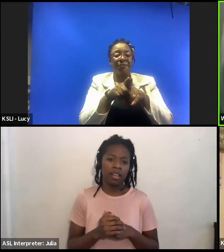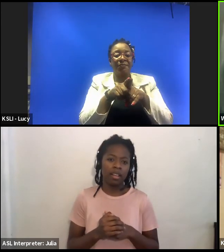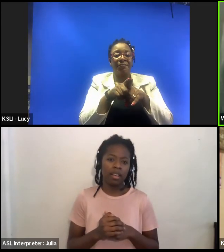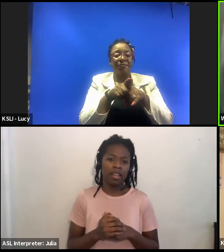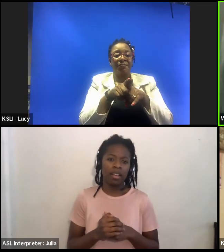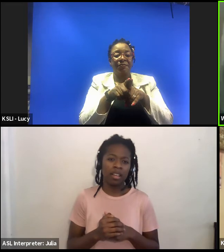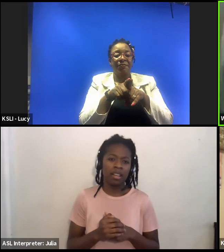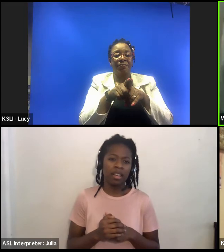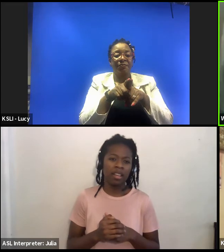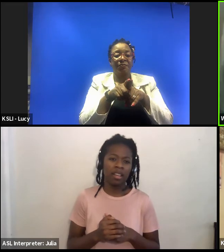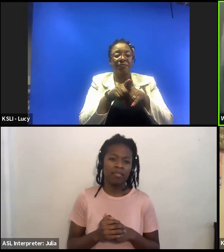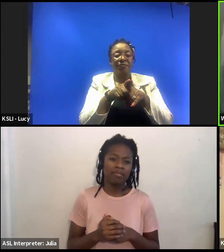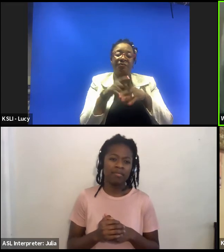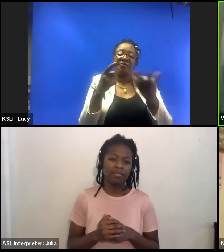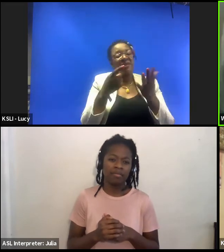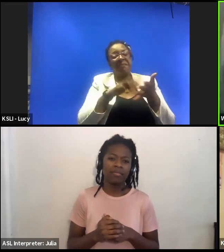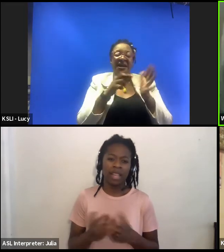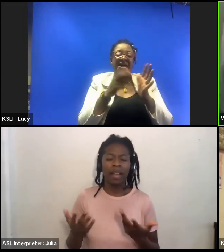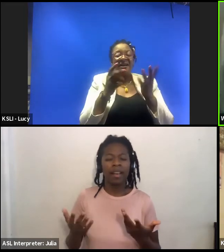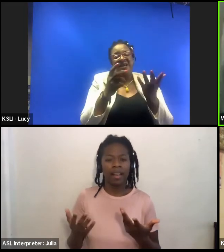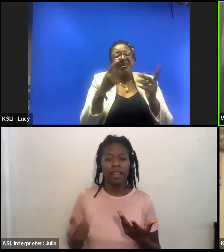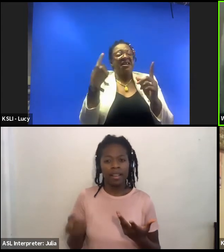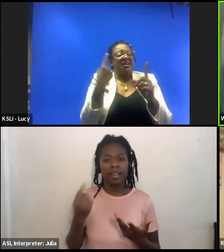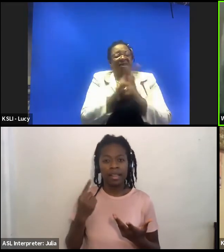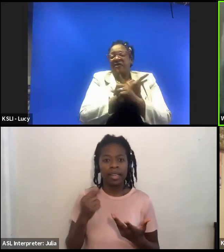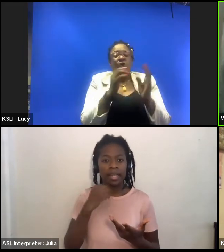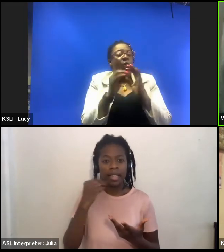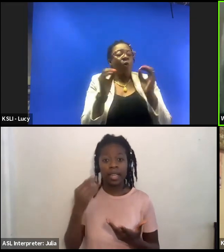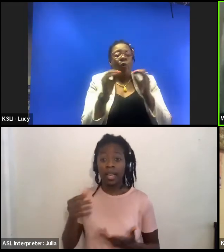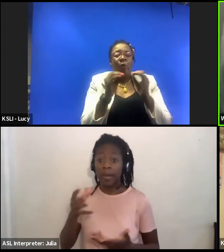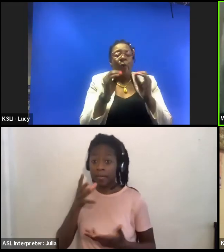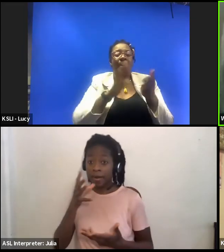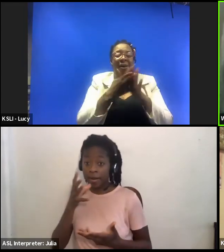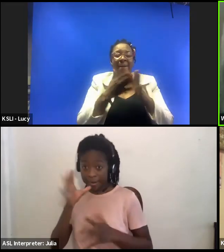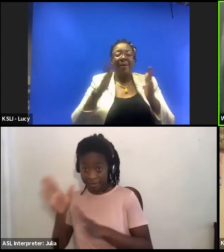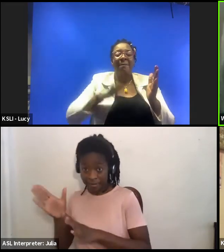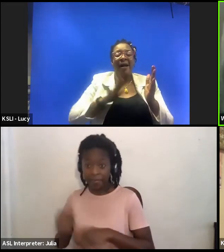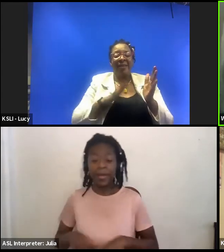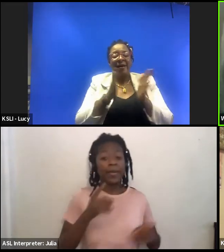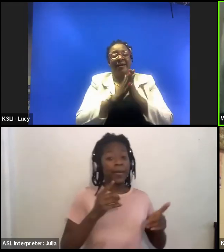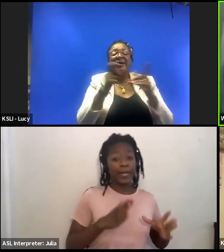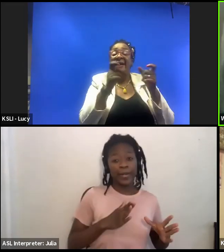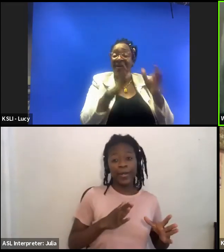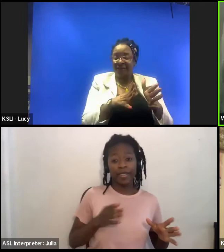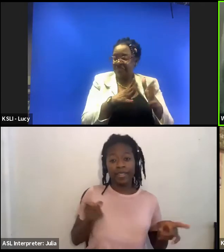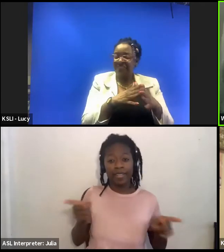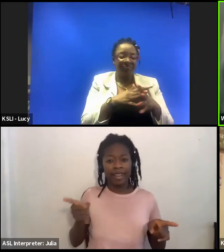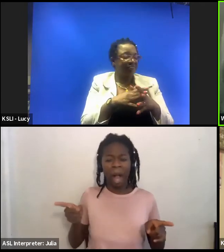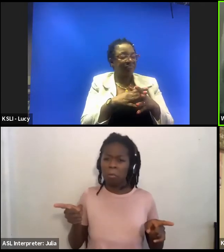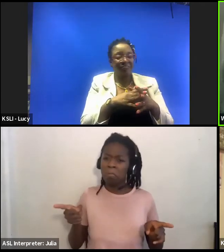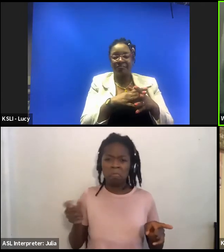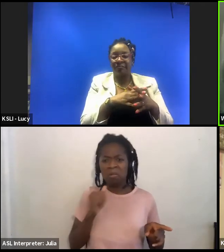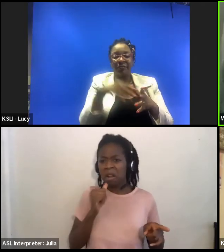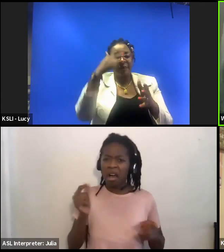It's not a very big difference to be a mom and a director because... and we've had this conversation before,